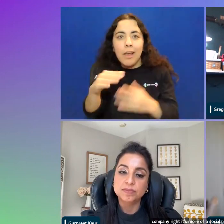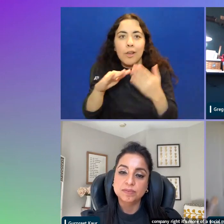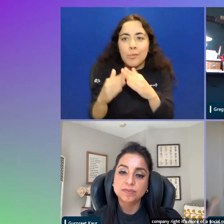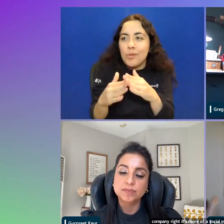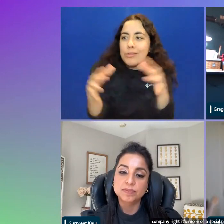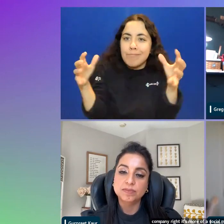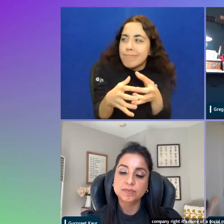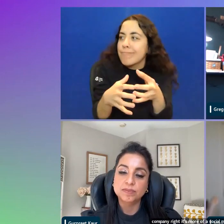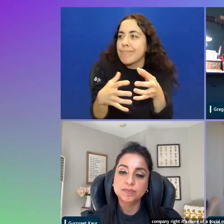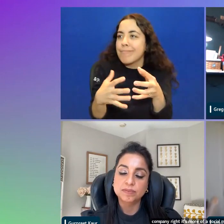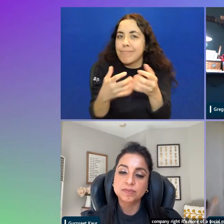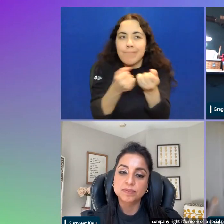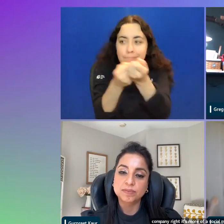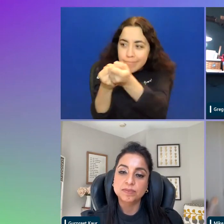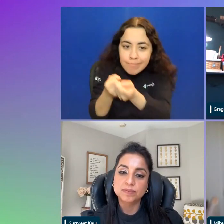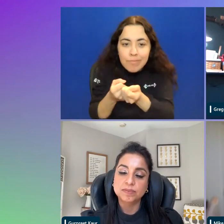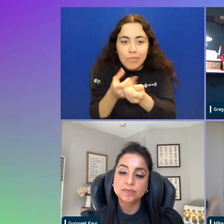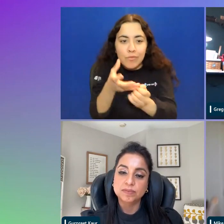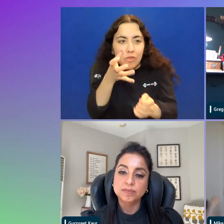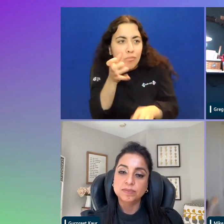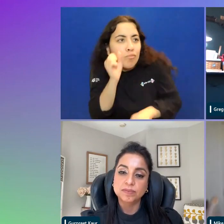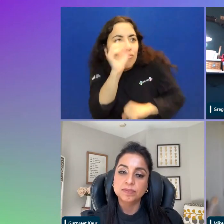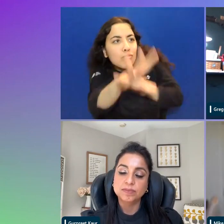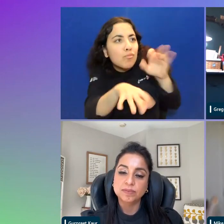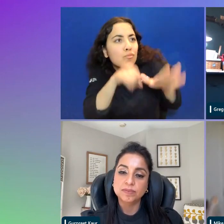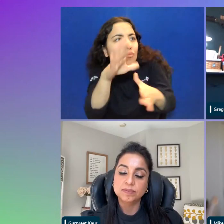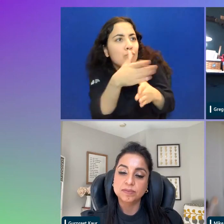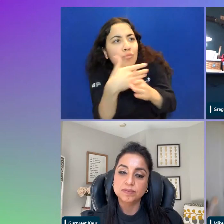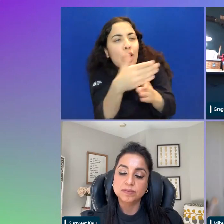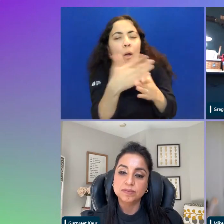heard, having a voice sharing and things like that. So it's